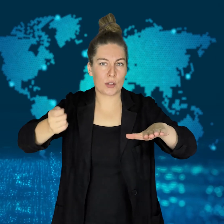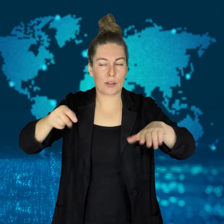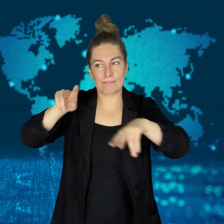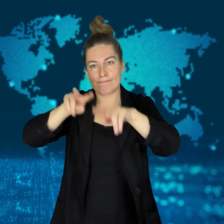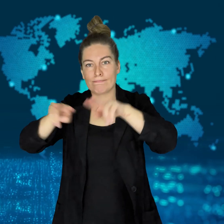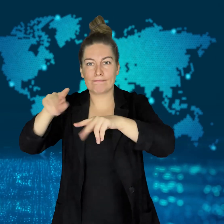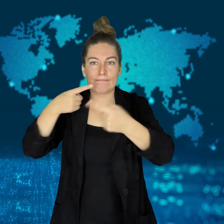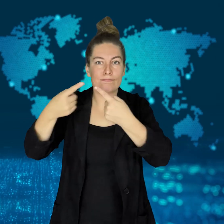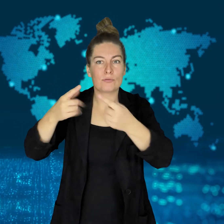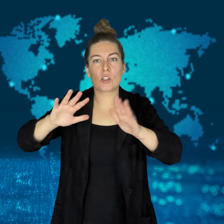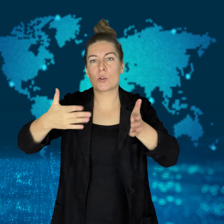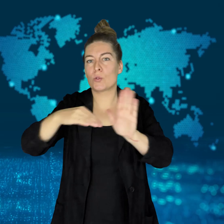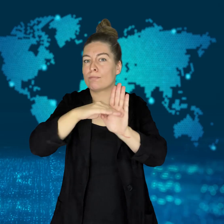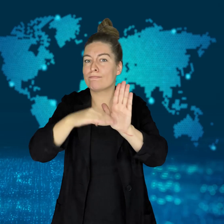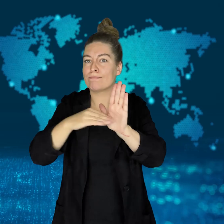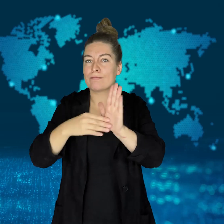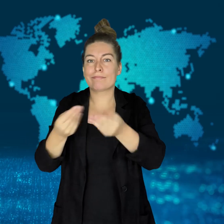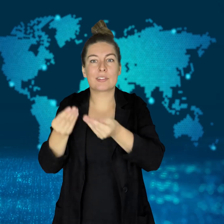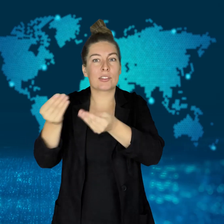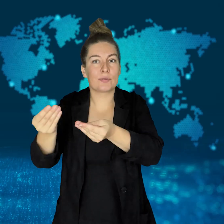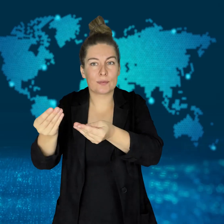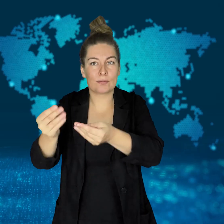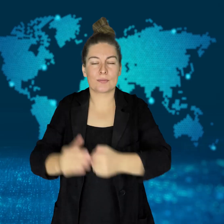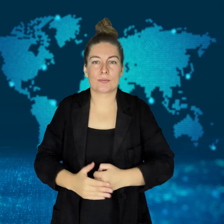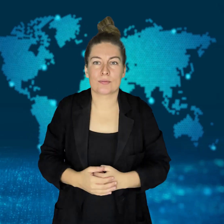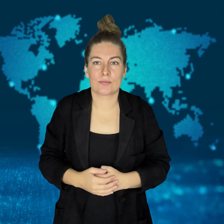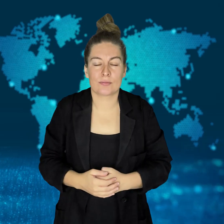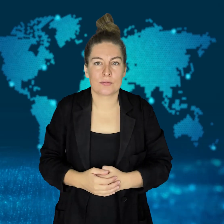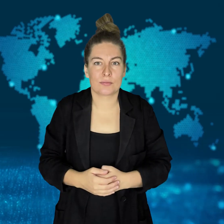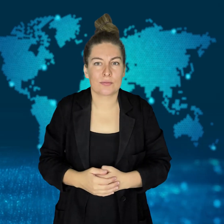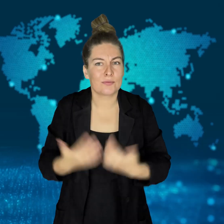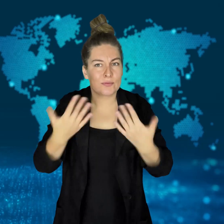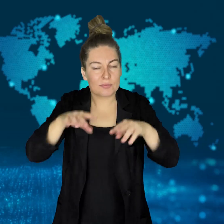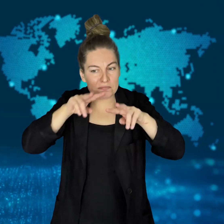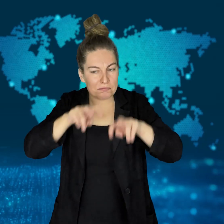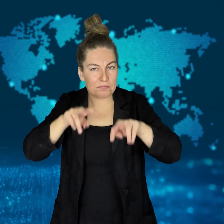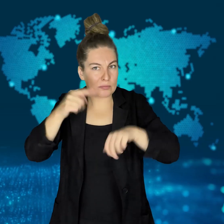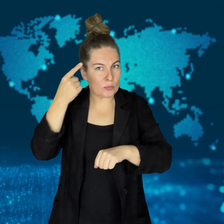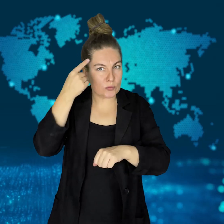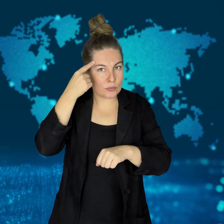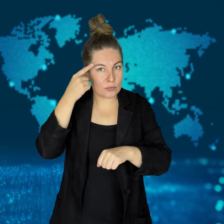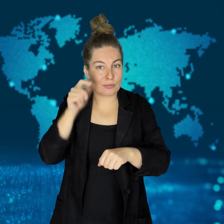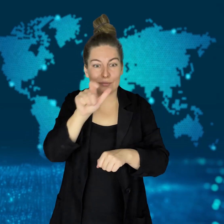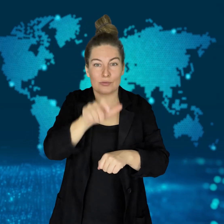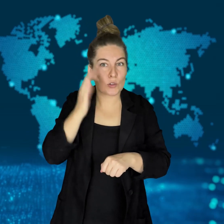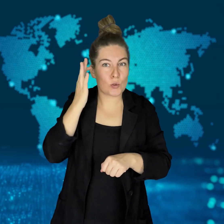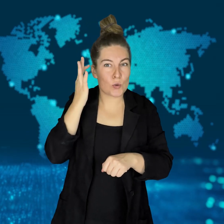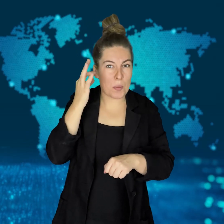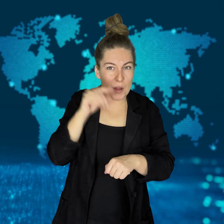There doesn't appear to be a connection between the man and the woman.